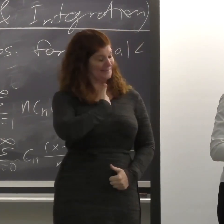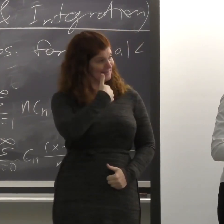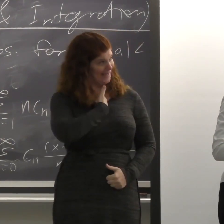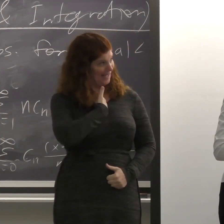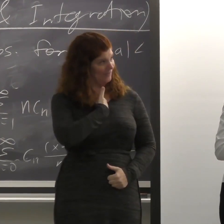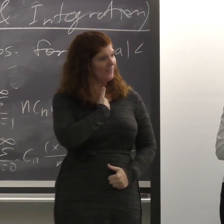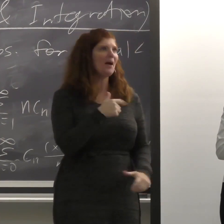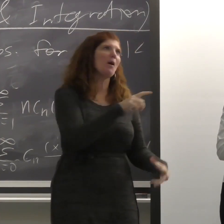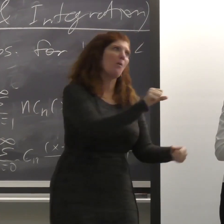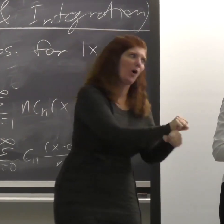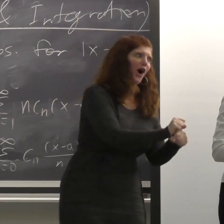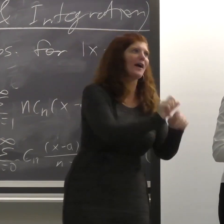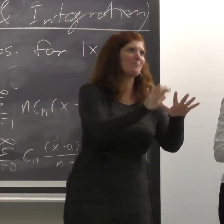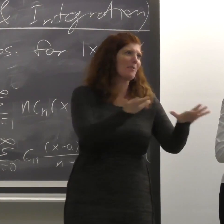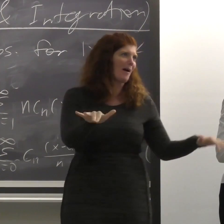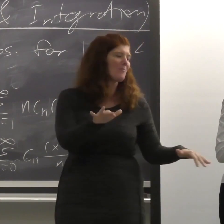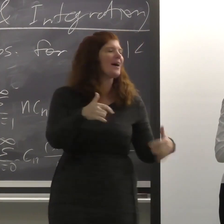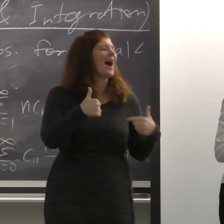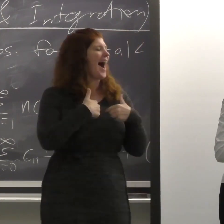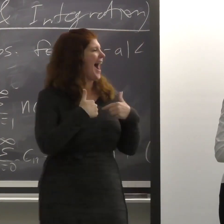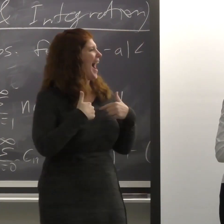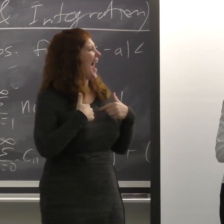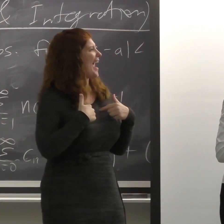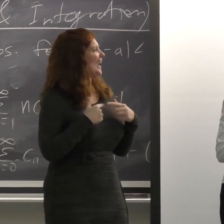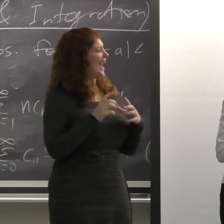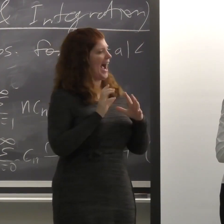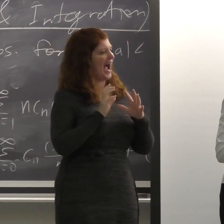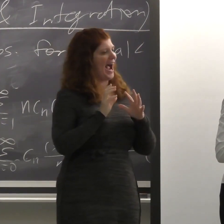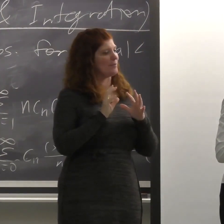In between work and all the other things, I am a interpreter with my church.